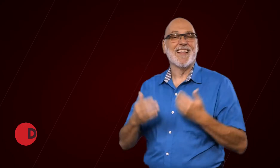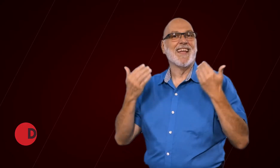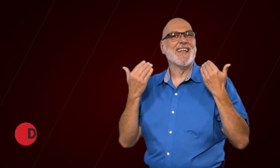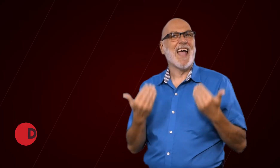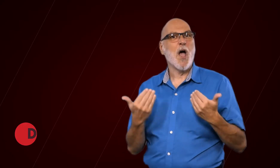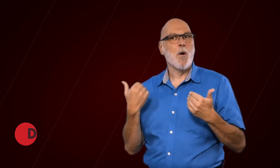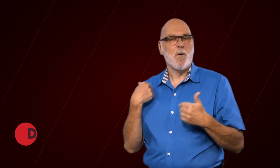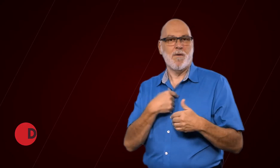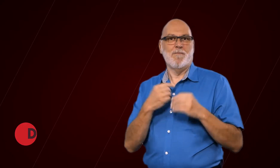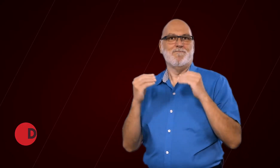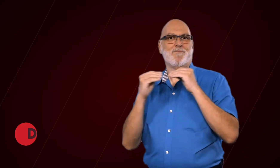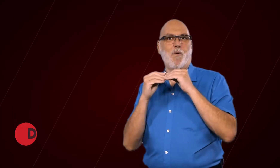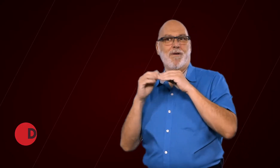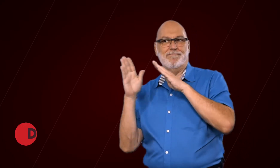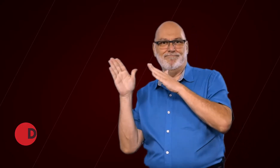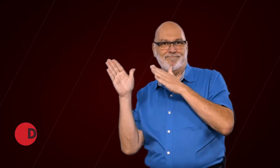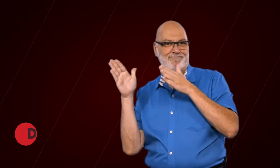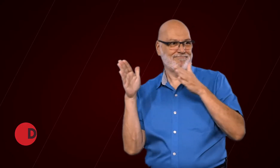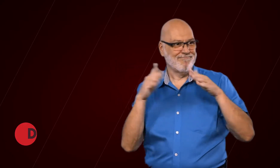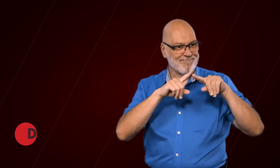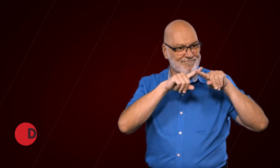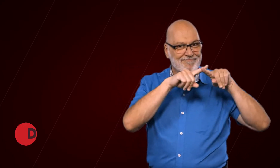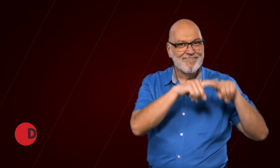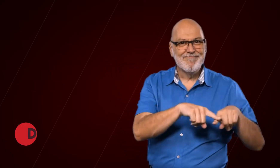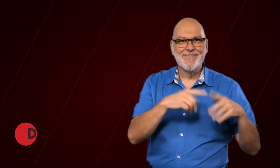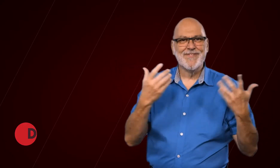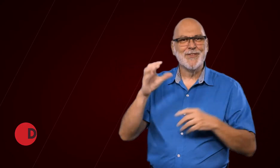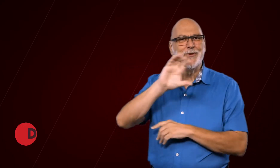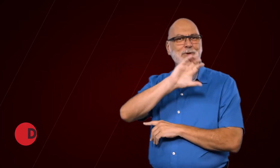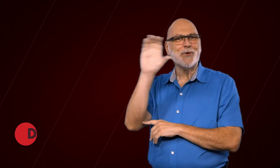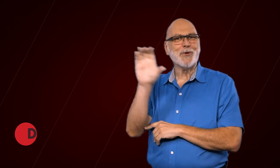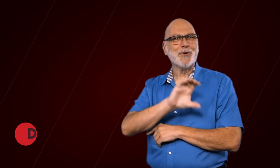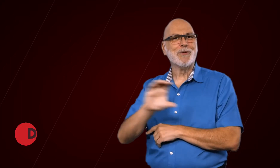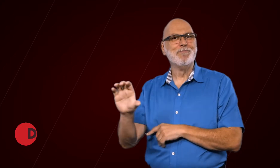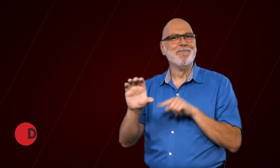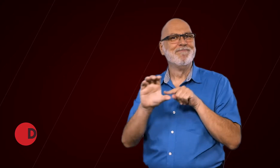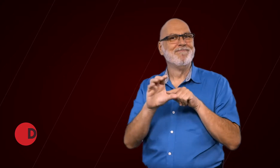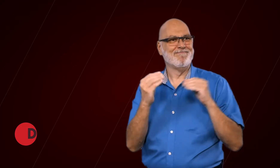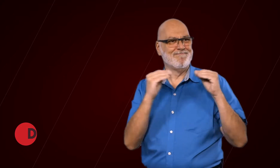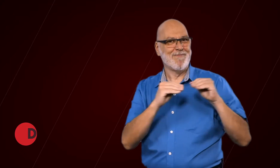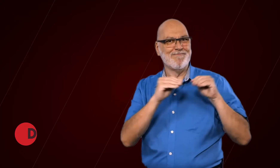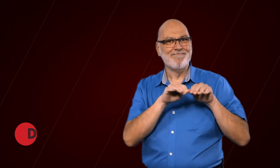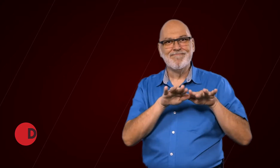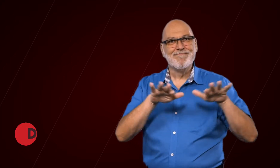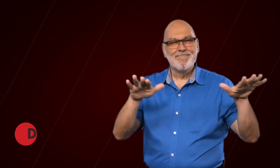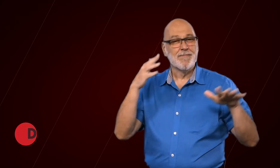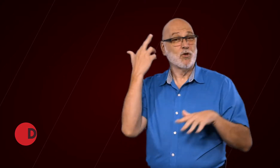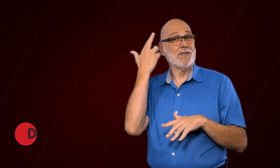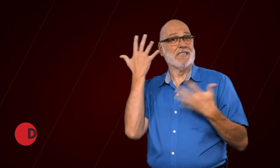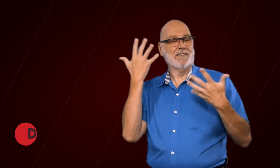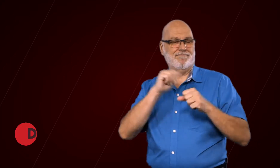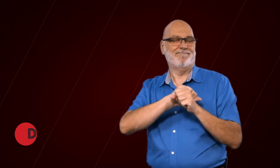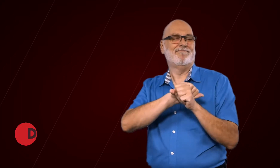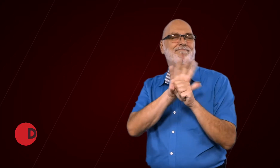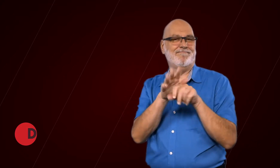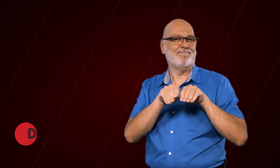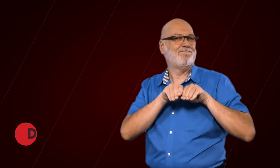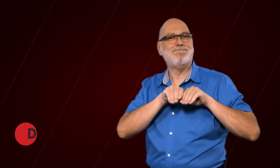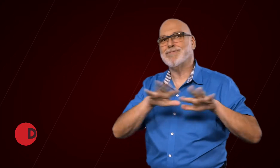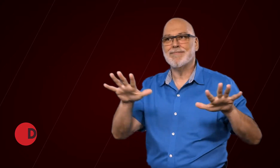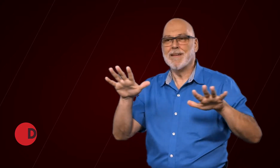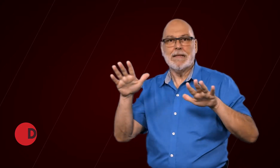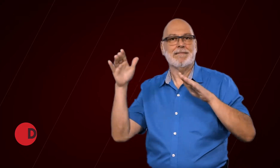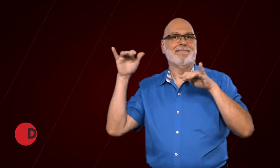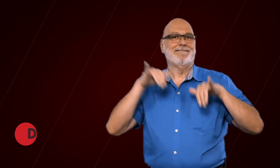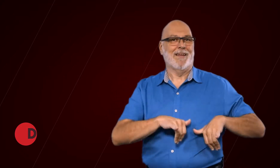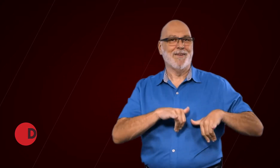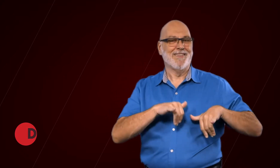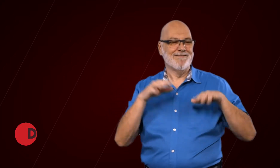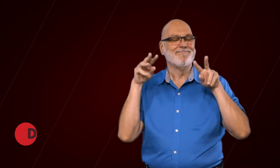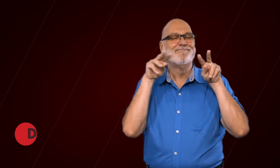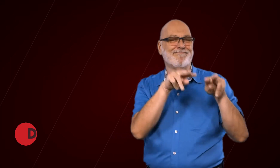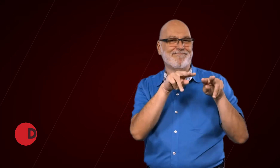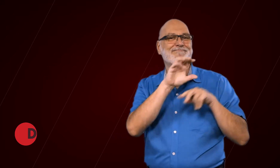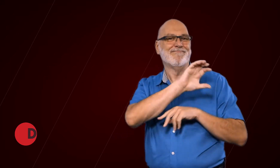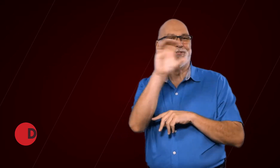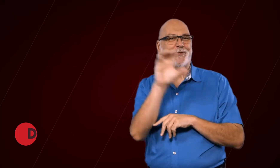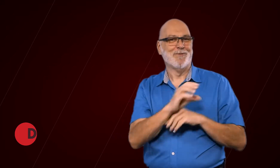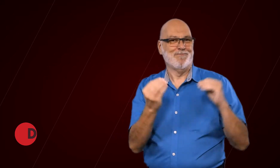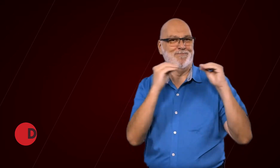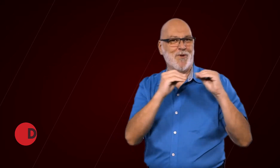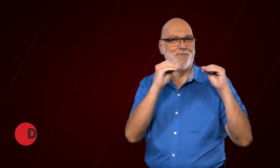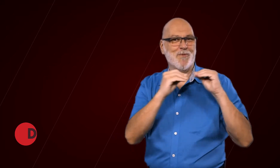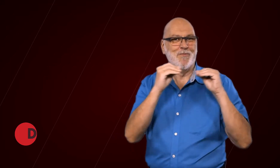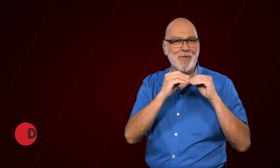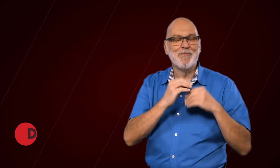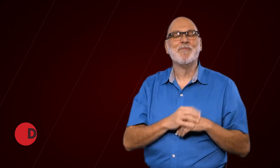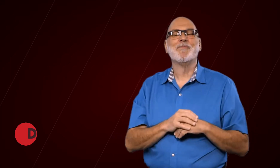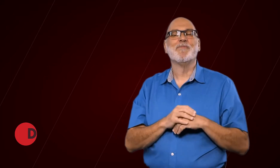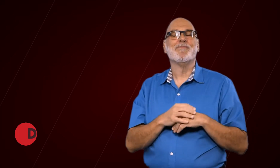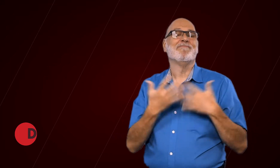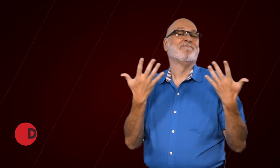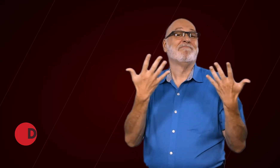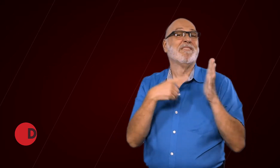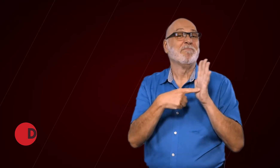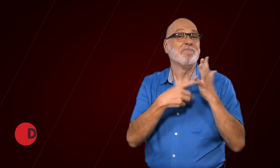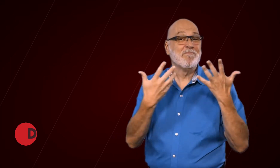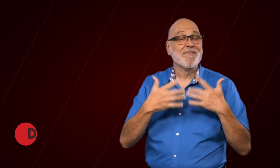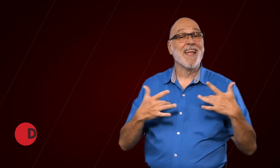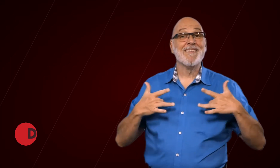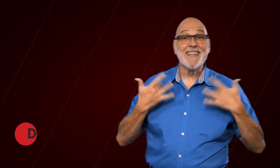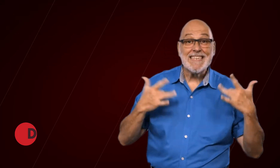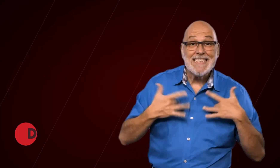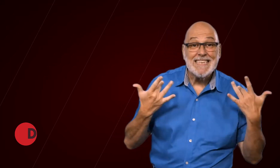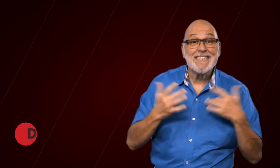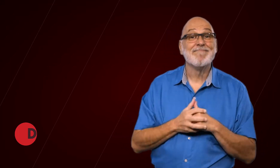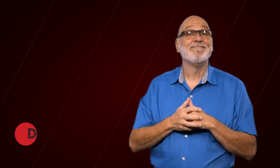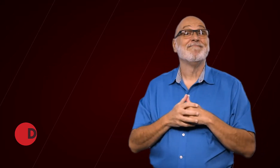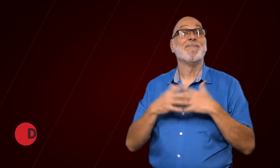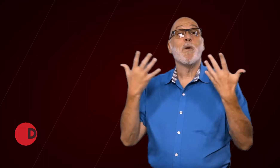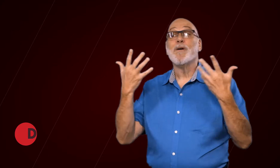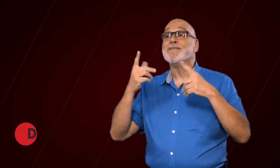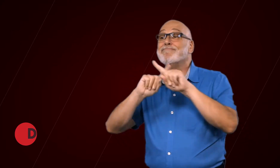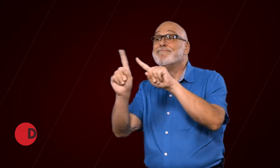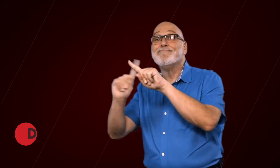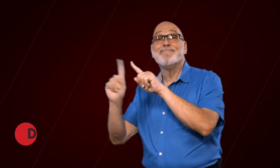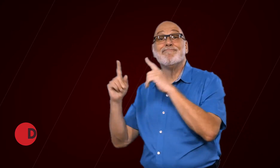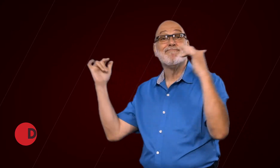[Anselmo]: Also we rely more on zoom because of COVID-19 pandemic,